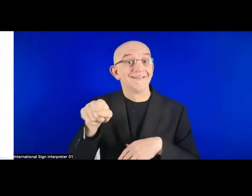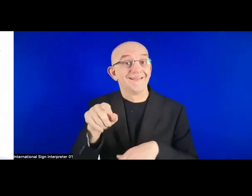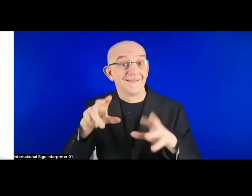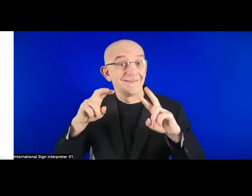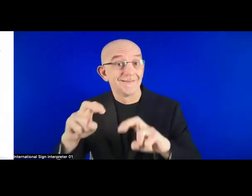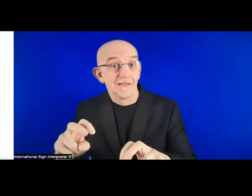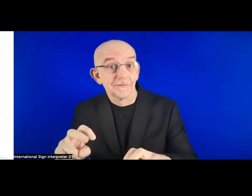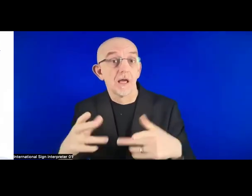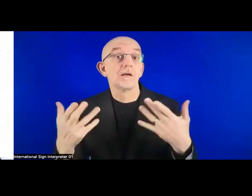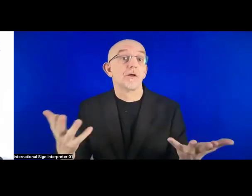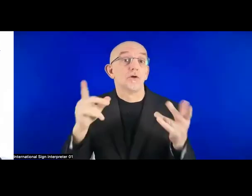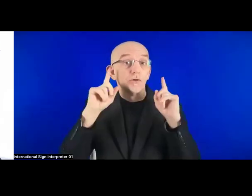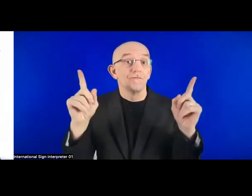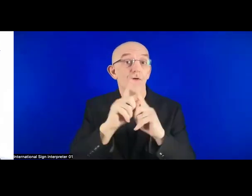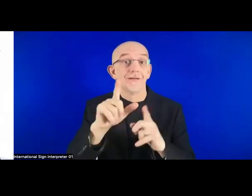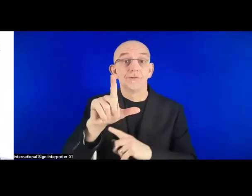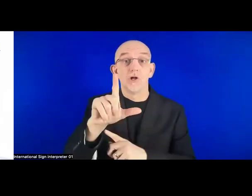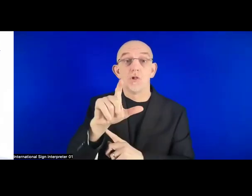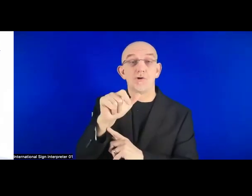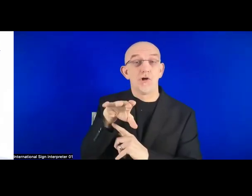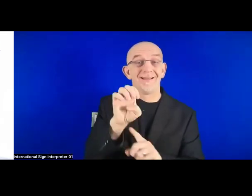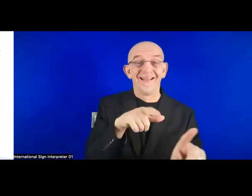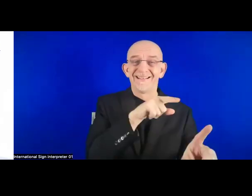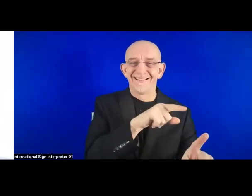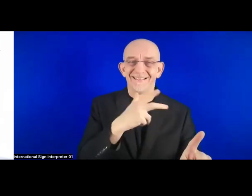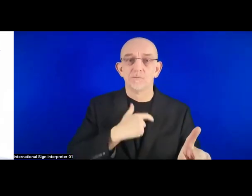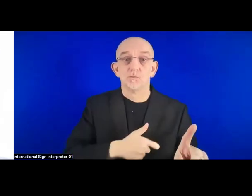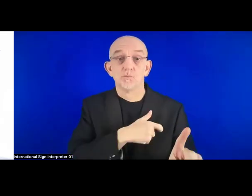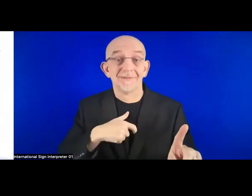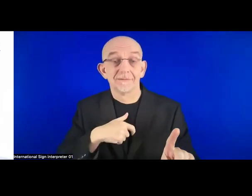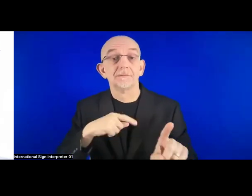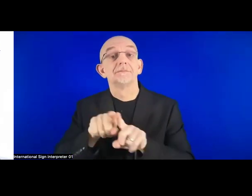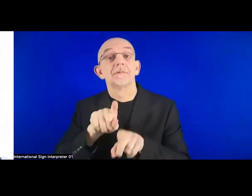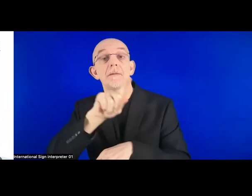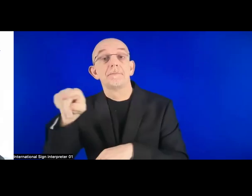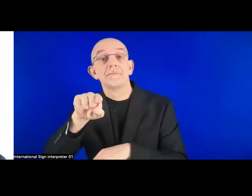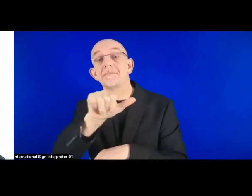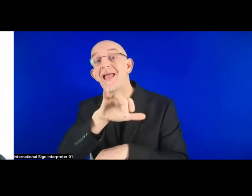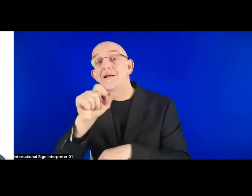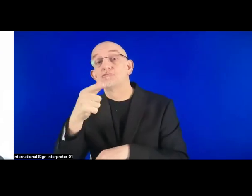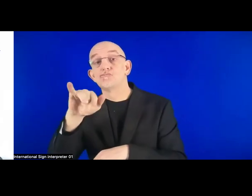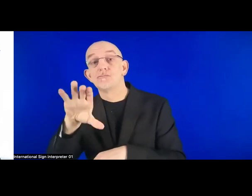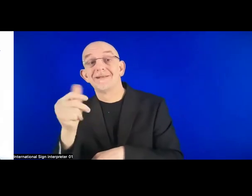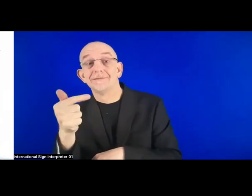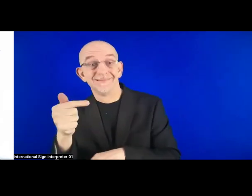and developing in their work and apply it to a practical context where they choose a